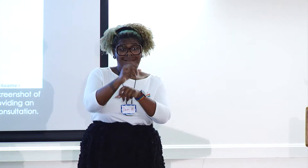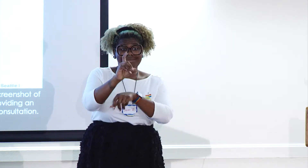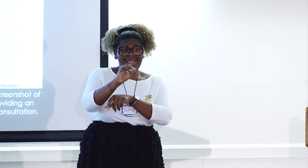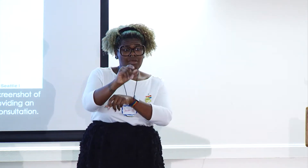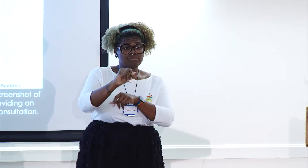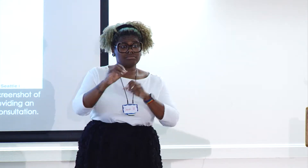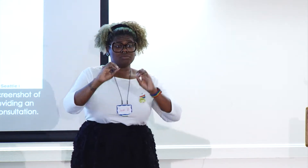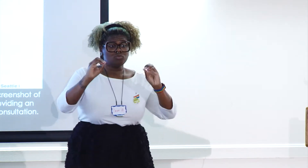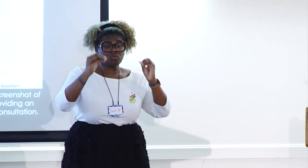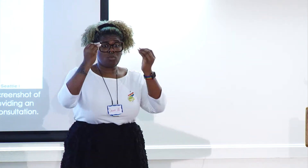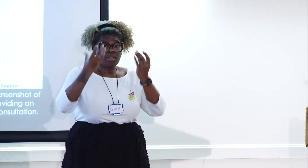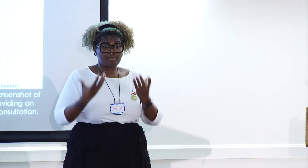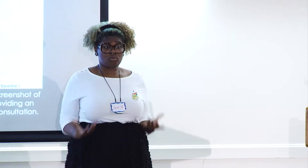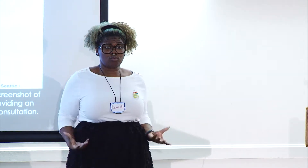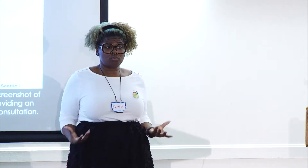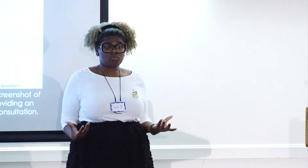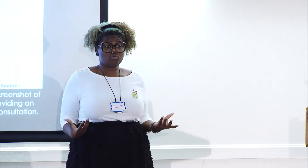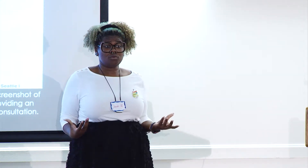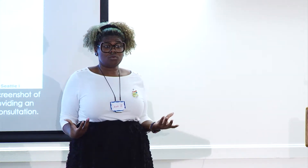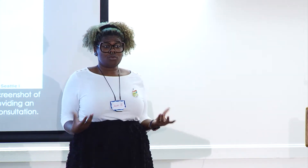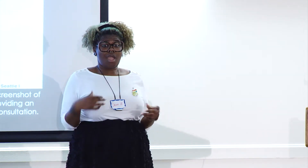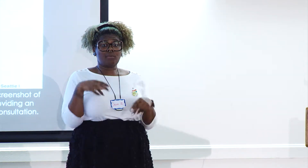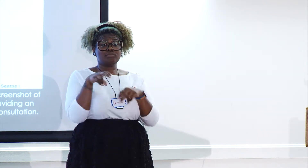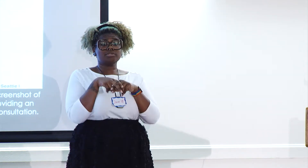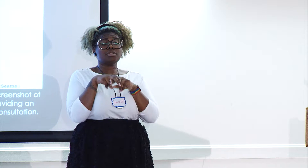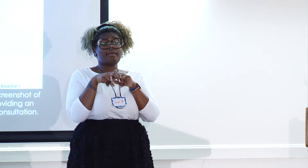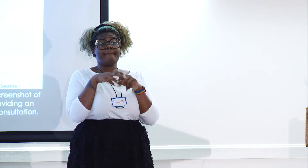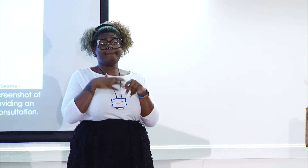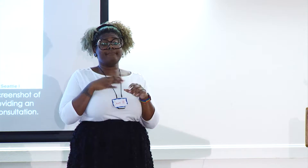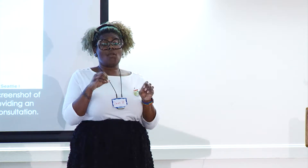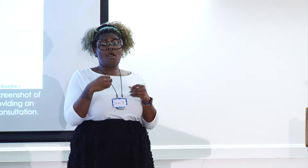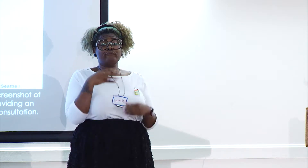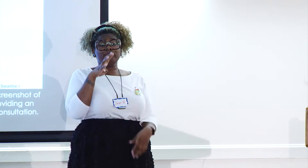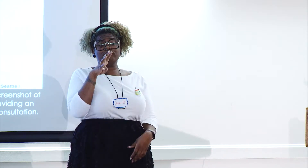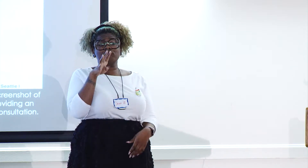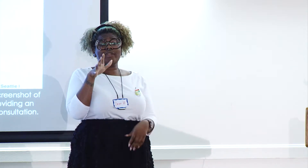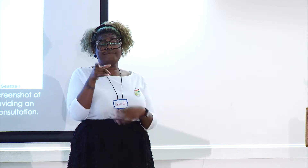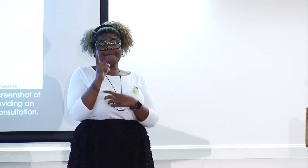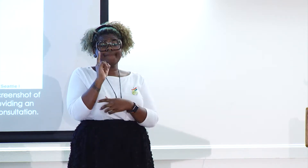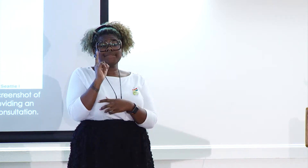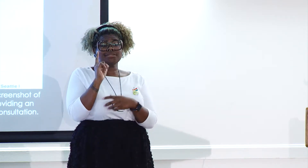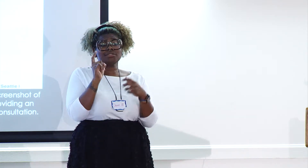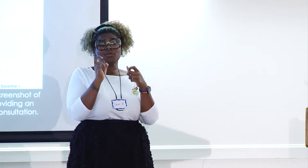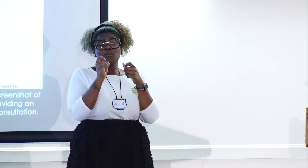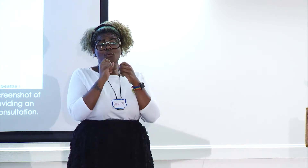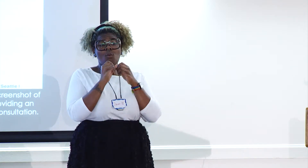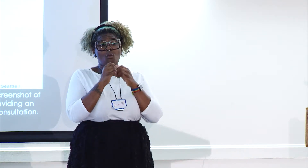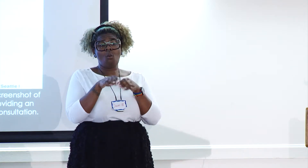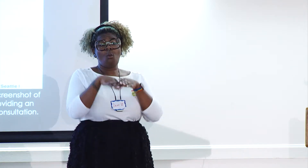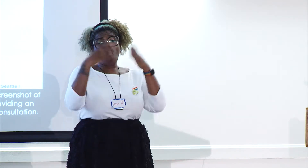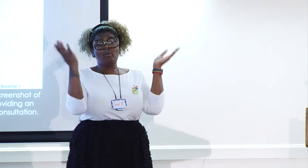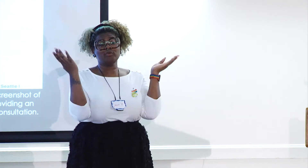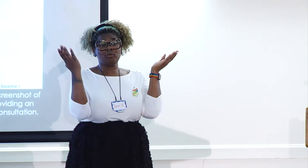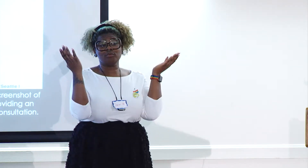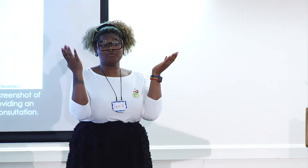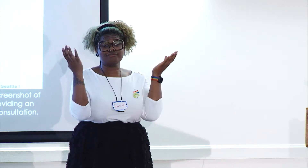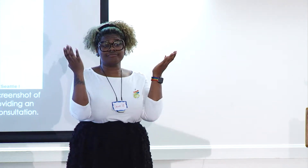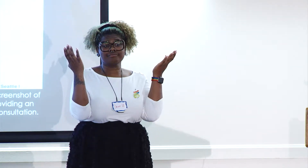A student had a gun. No one let me know. I had no communication access. So there's a high safety risk right there.